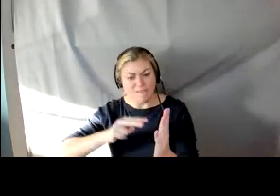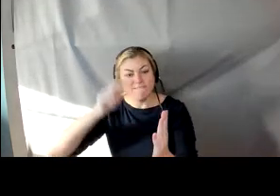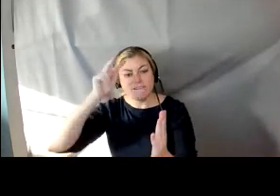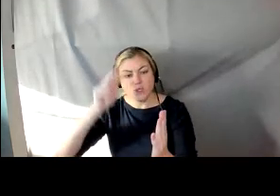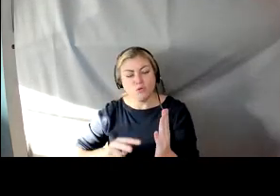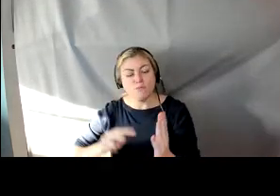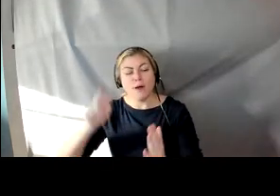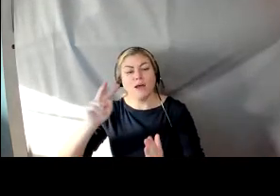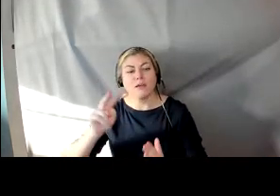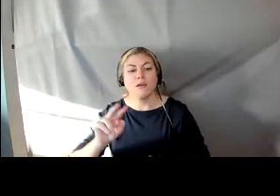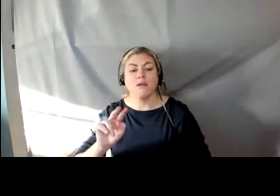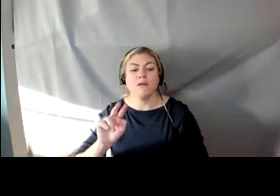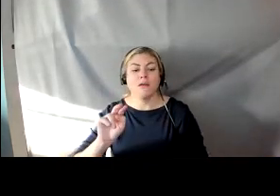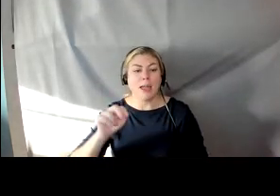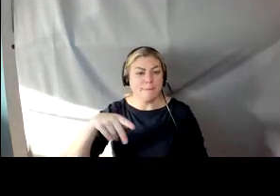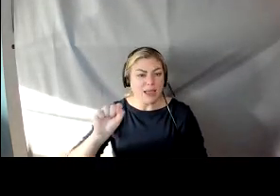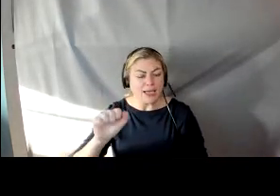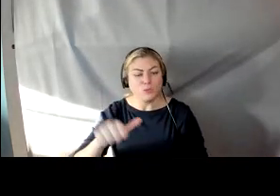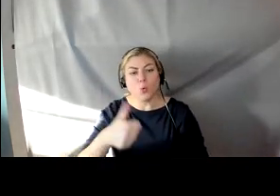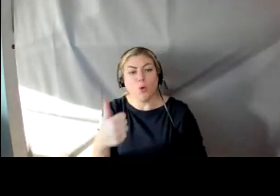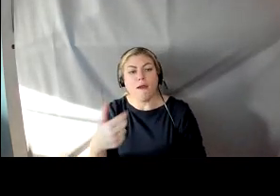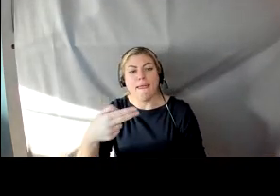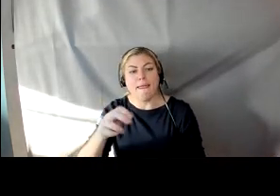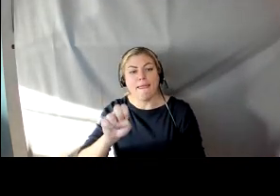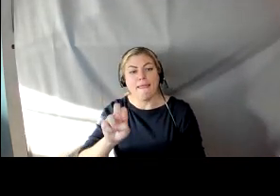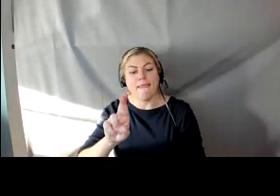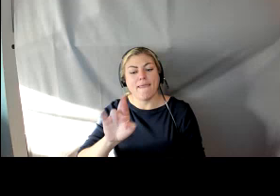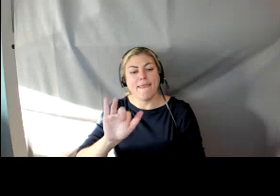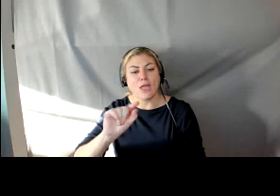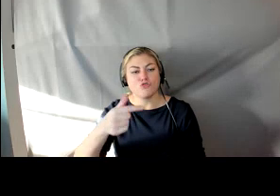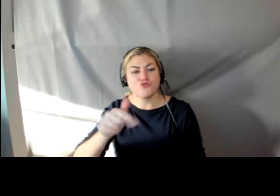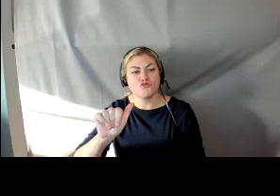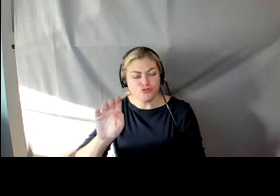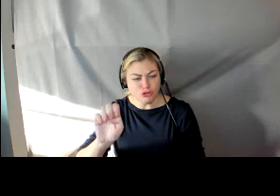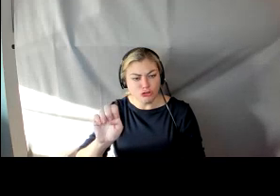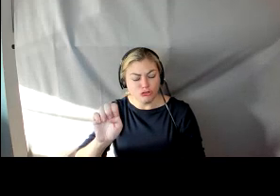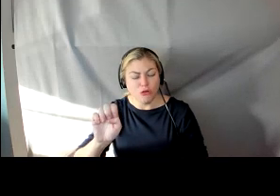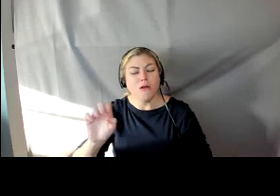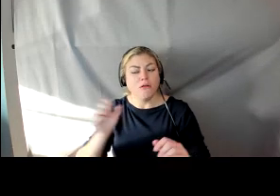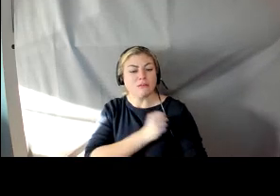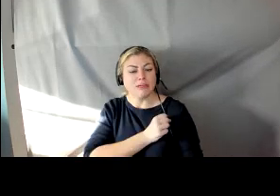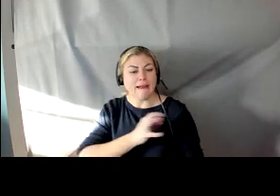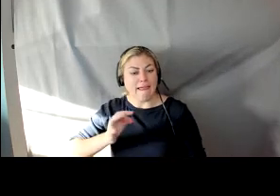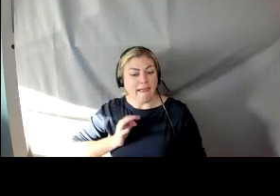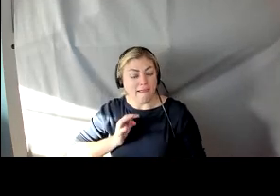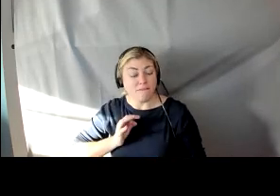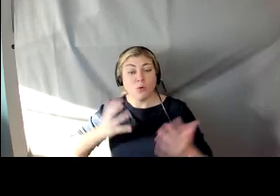finalize that document. And once we finalize it, it will be transmitted to Congress and it